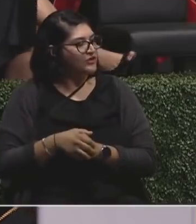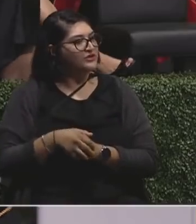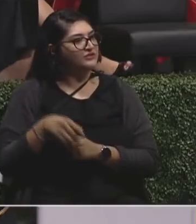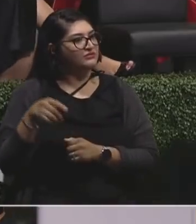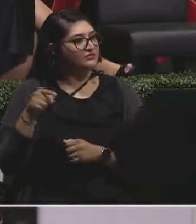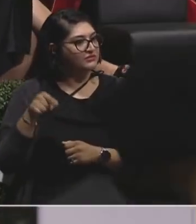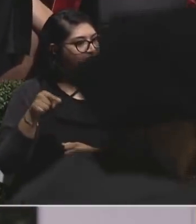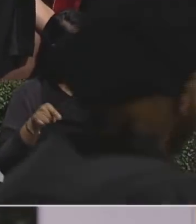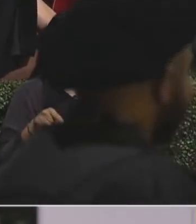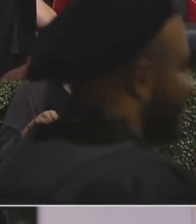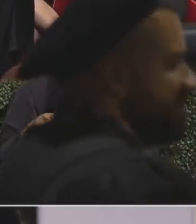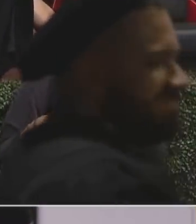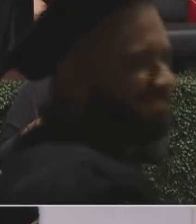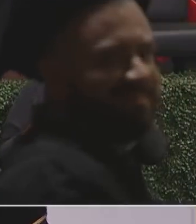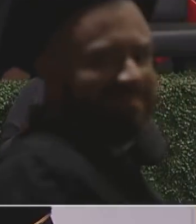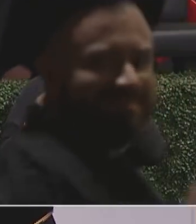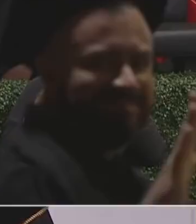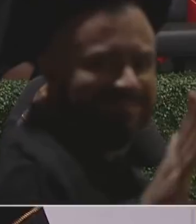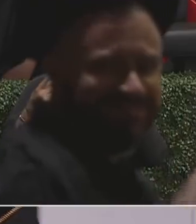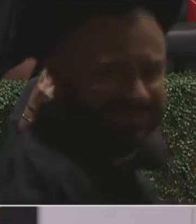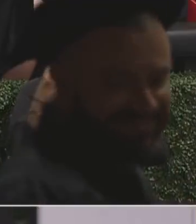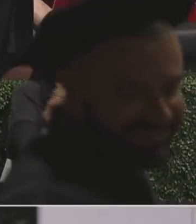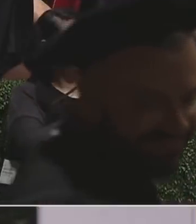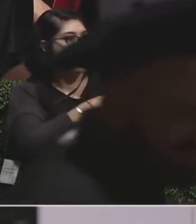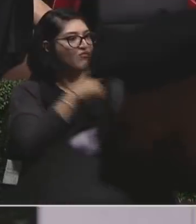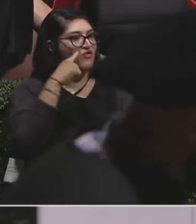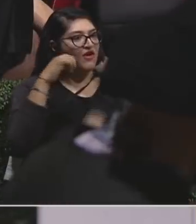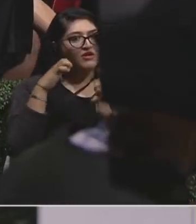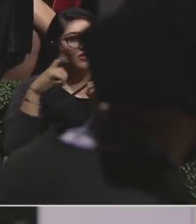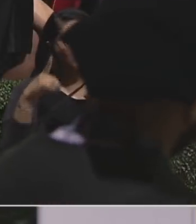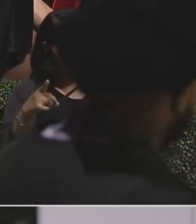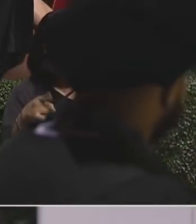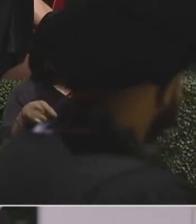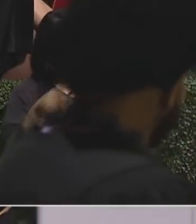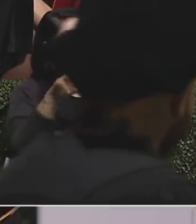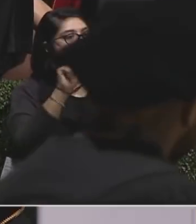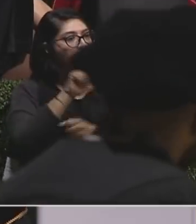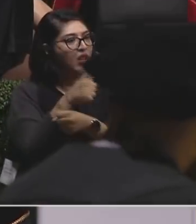IT'S HOME TO OUTSTANDING STUDENTS, LIKE PAUL LUELMO, WHO